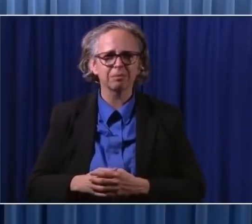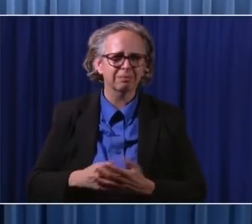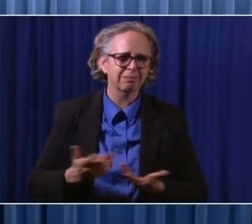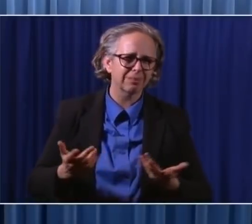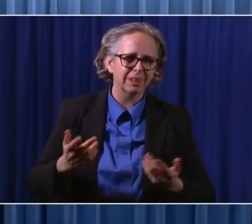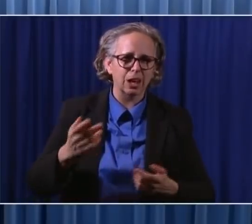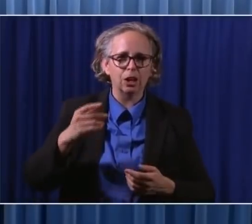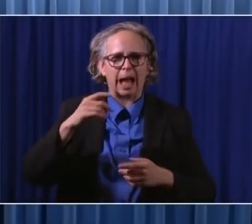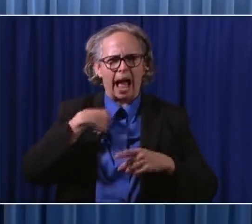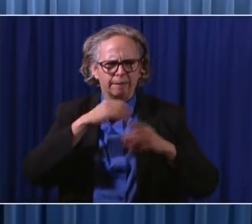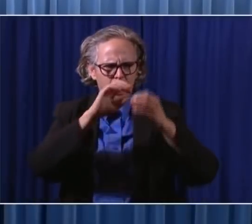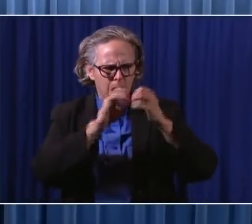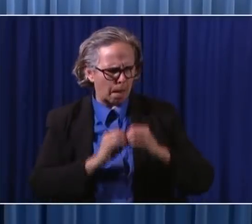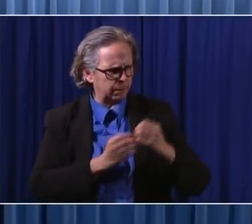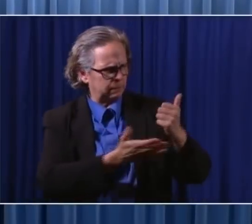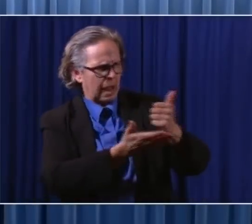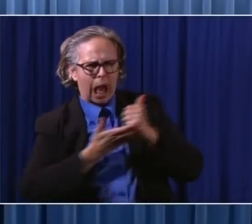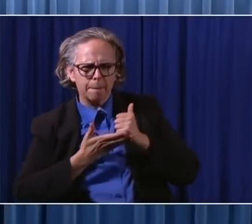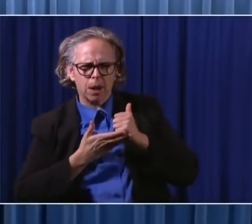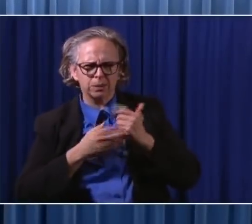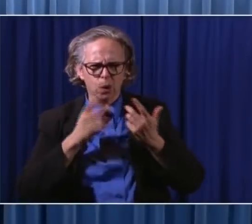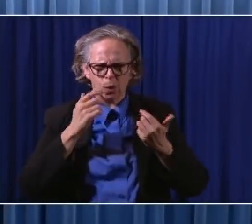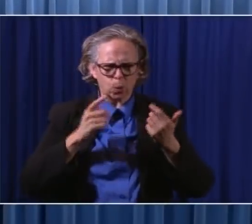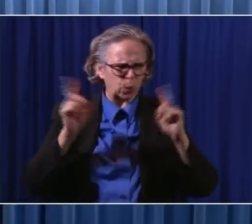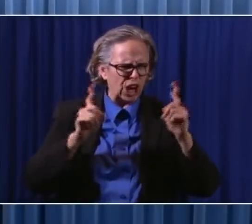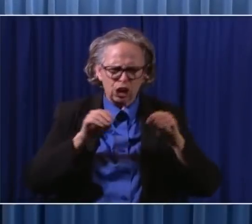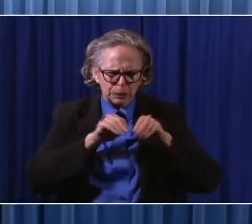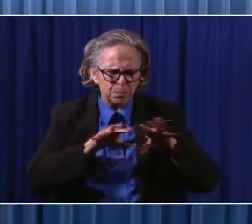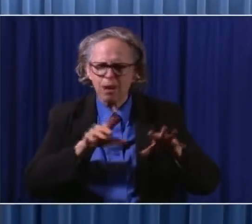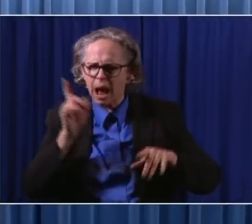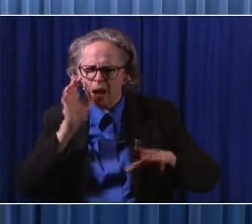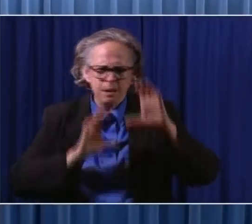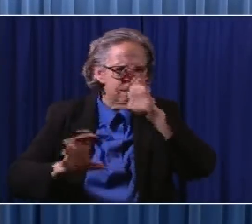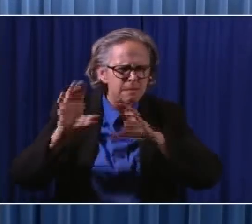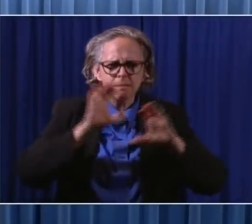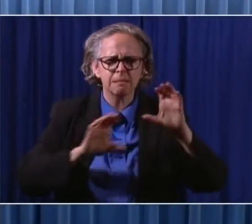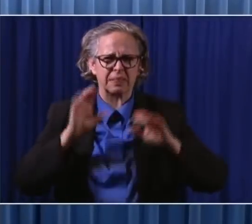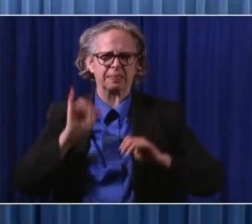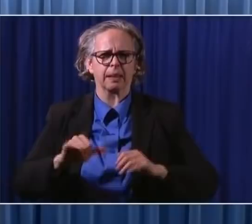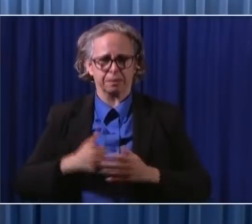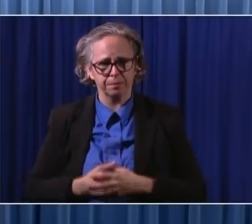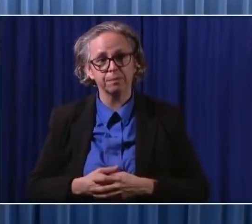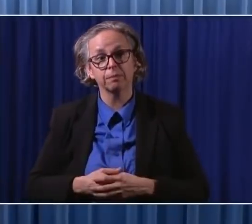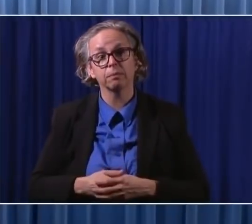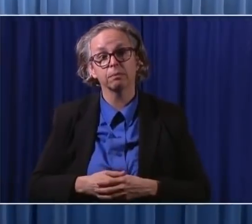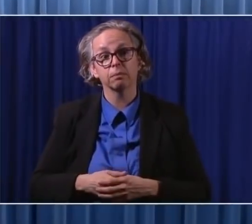ARE SEEING. LET'S GO BACK TO THE MAP. LAST WEEK I ANNOUNCED A PUBLIC HEALTH ADVISORY SYSTEM. OUR PUBLIC HEALTH ADVISORY SYSTEM USES A VARIETY OF DATA AND INDICATORS TO HELP US